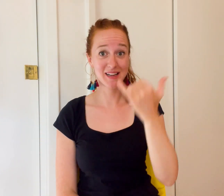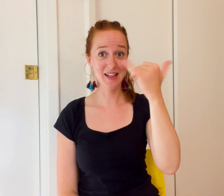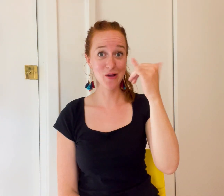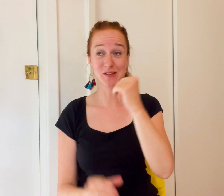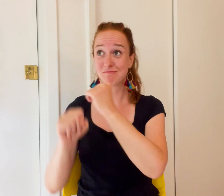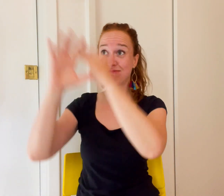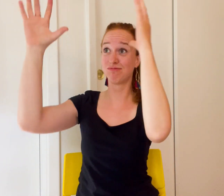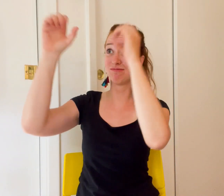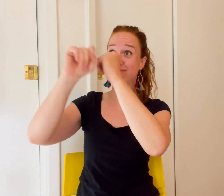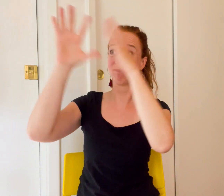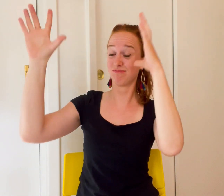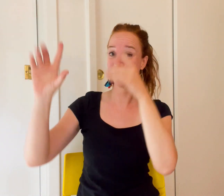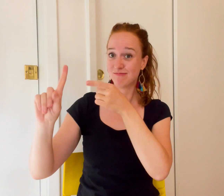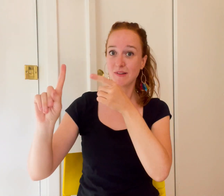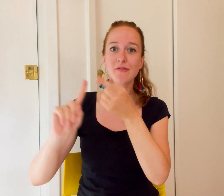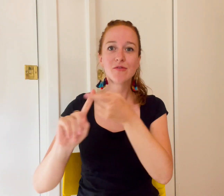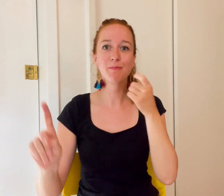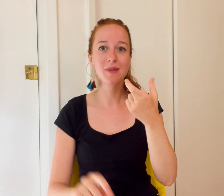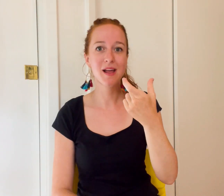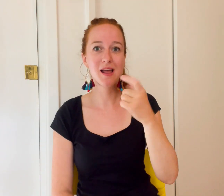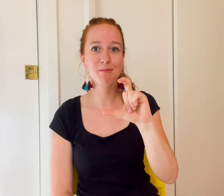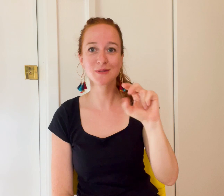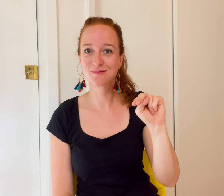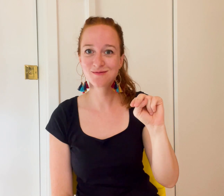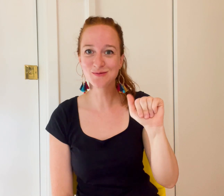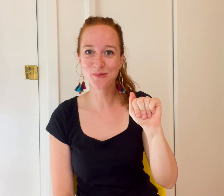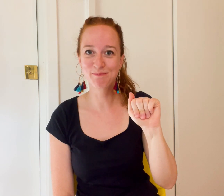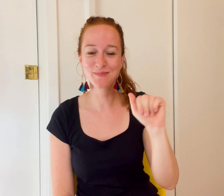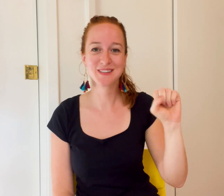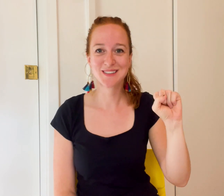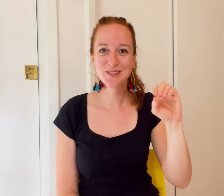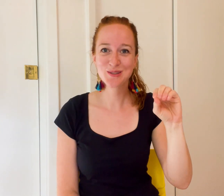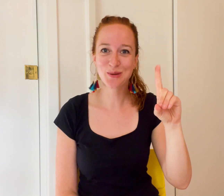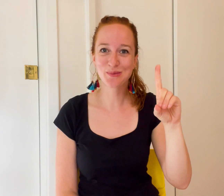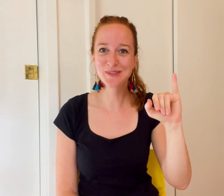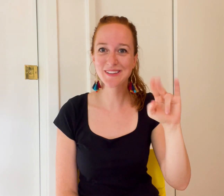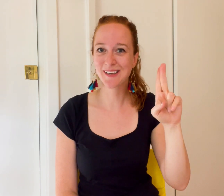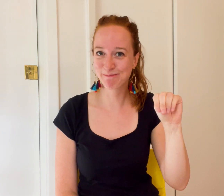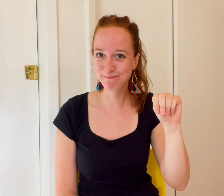Yellow fireworks are made from sodium (Na),